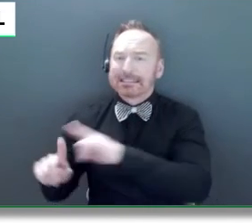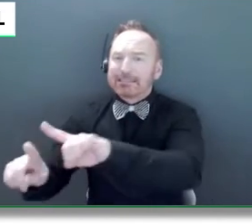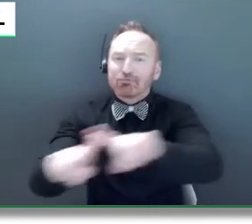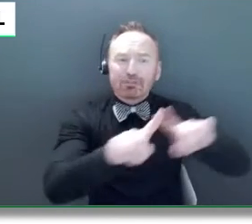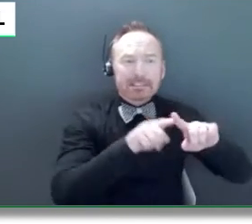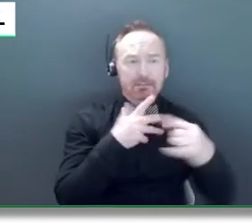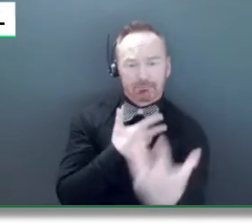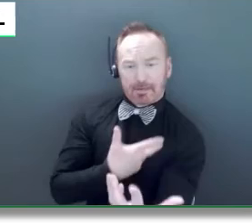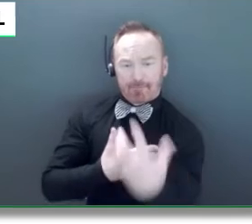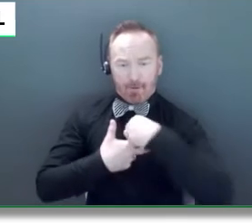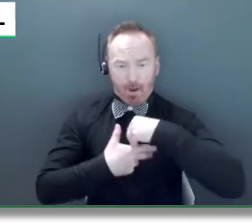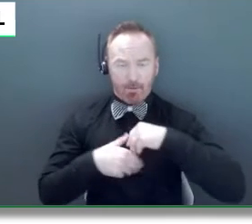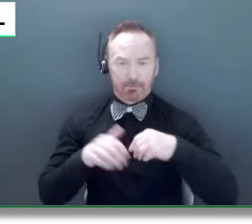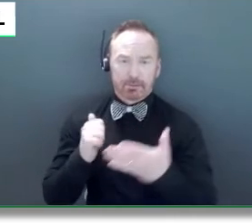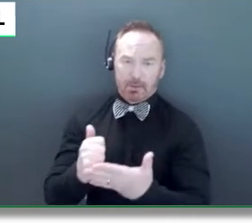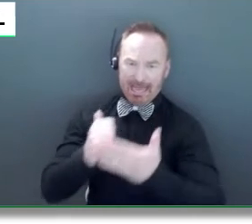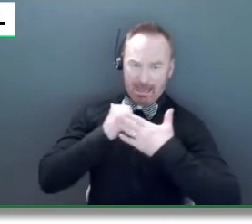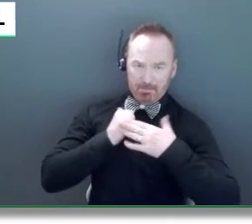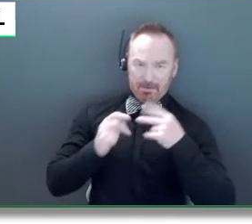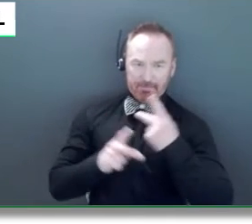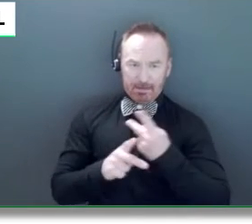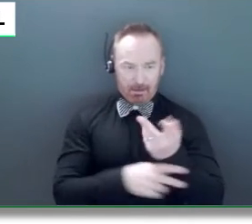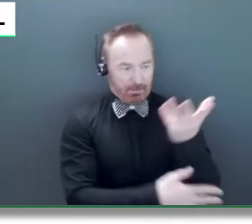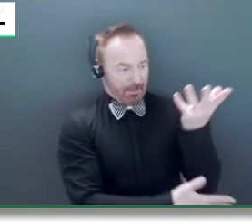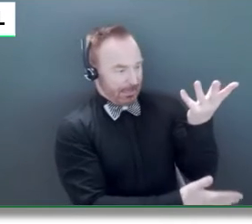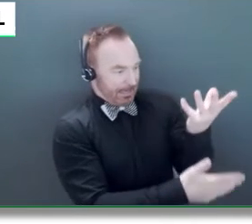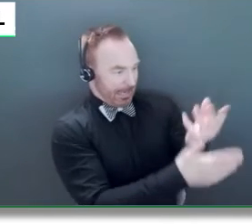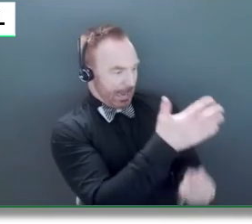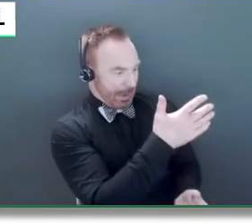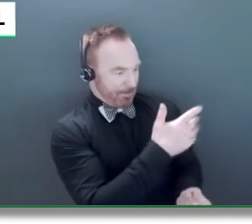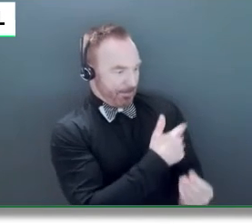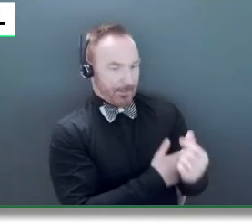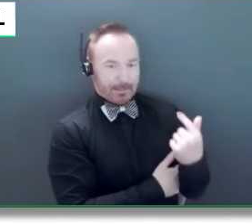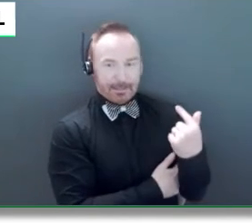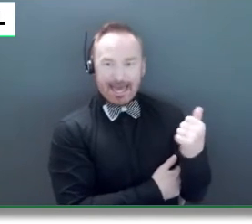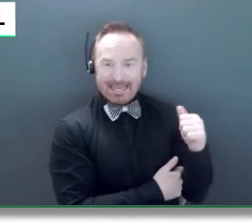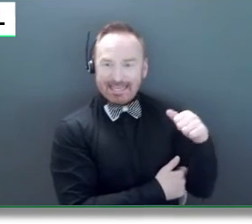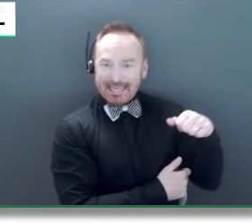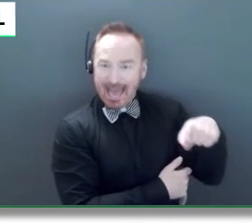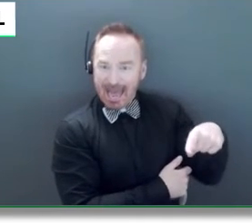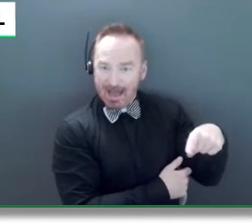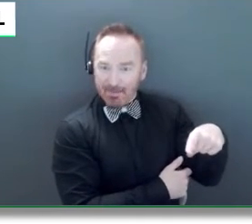we're trying to achieve and yeah broaden the reach to to find those solutions and